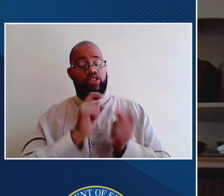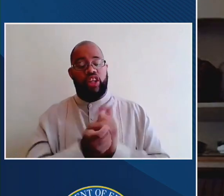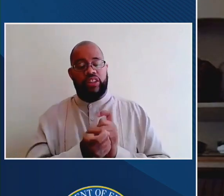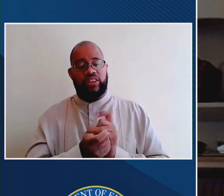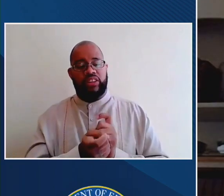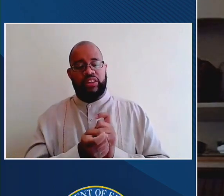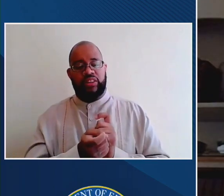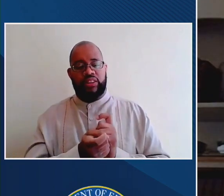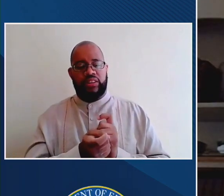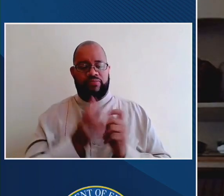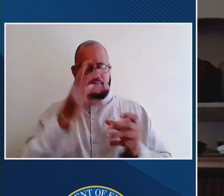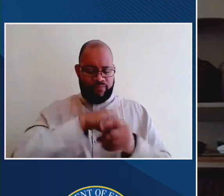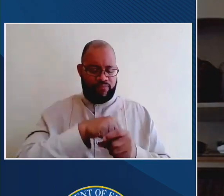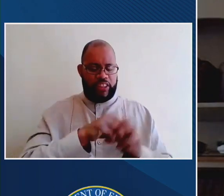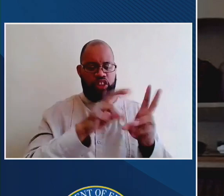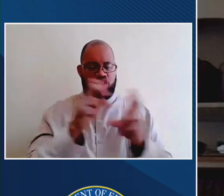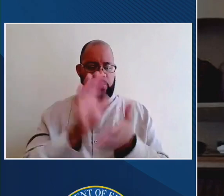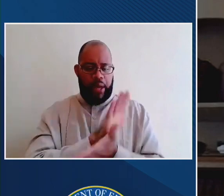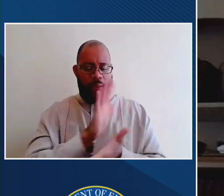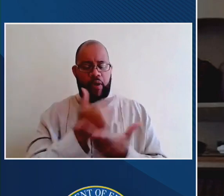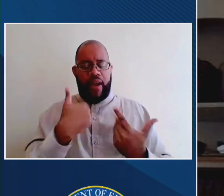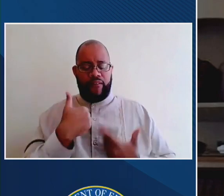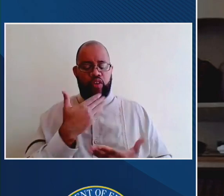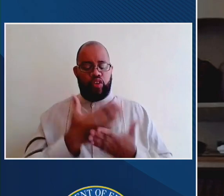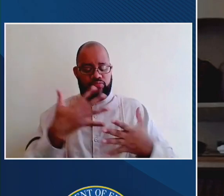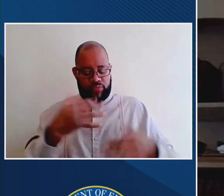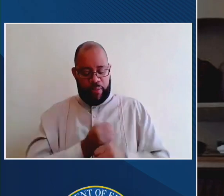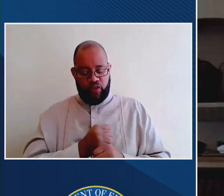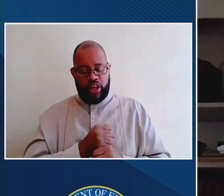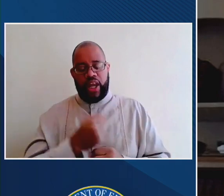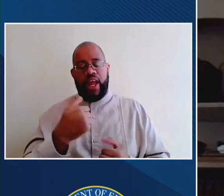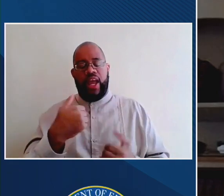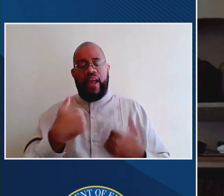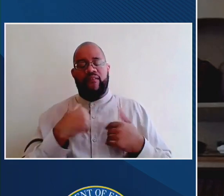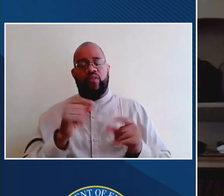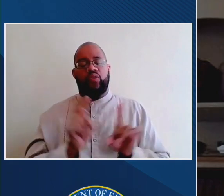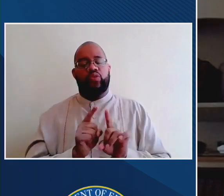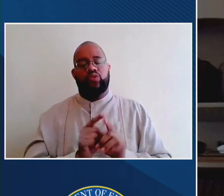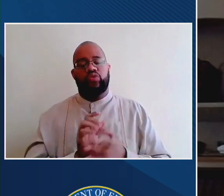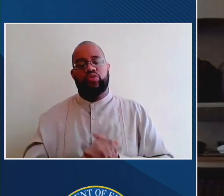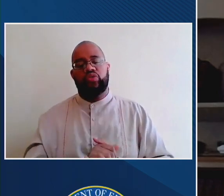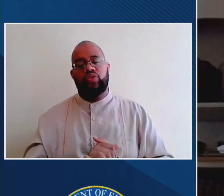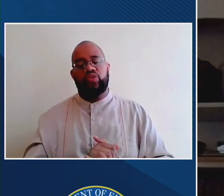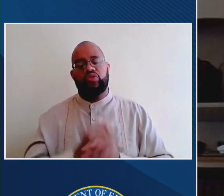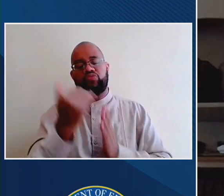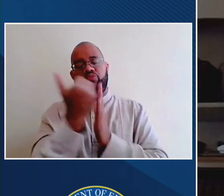paper. So we have an overview. And we also have the proposed regulatory changes that we would make.